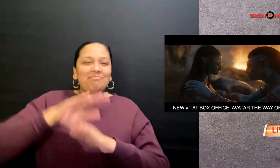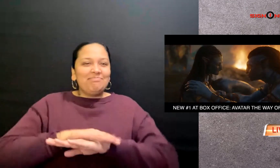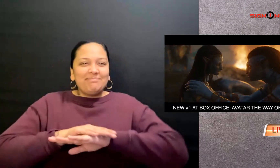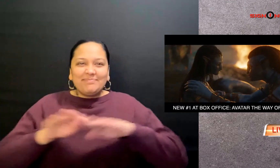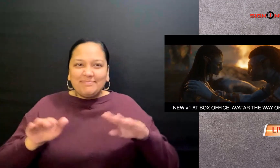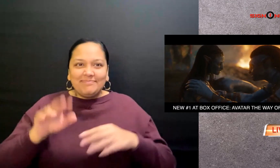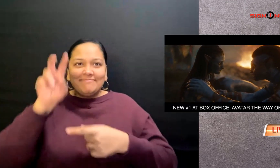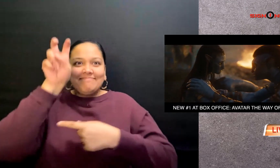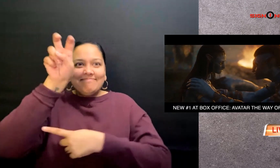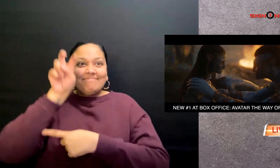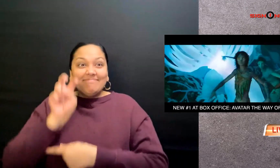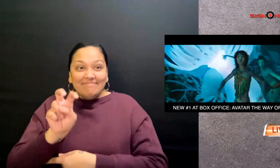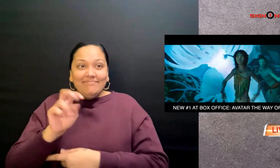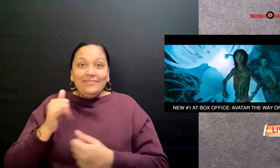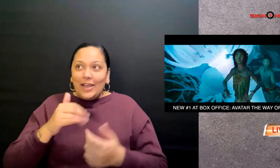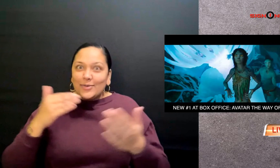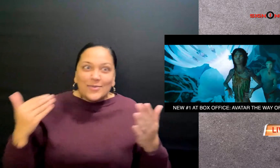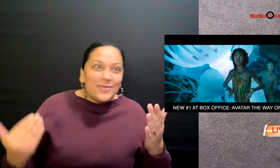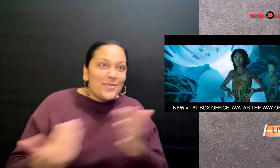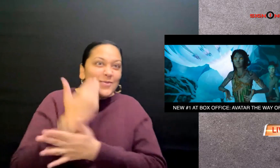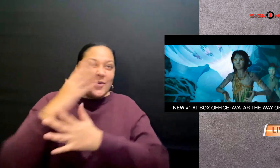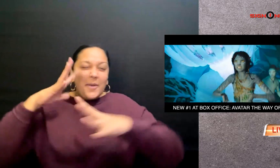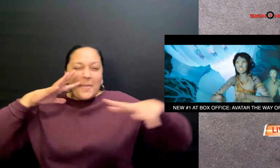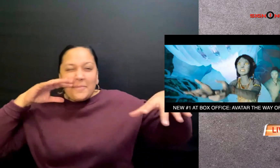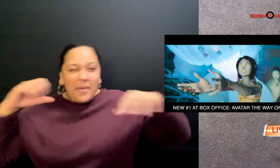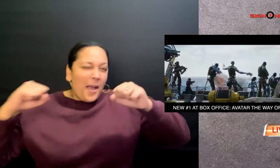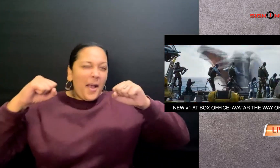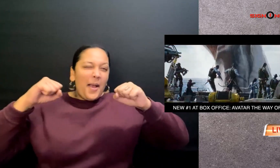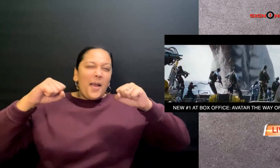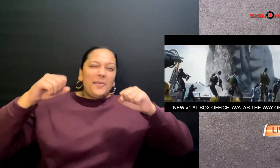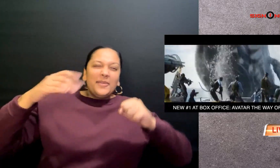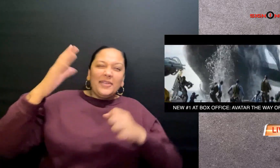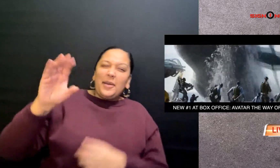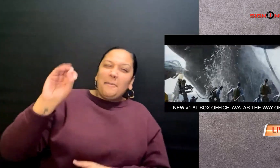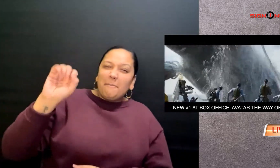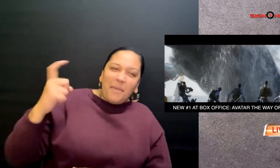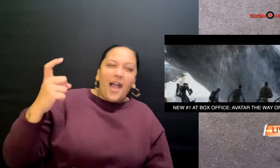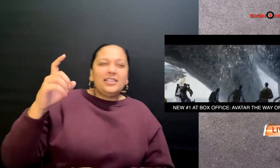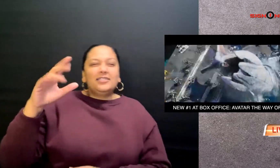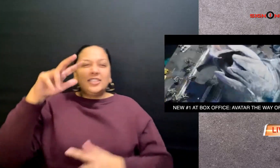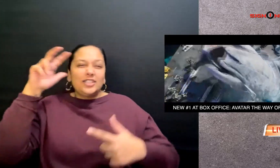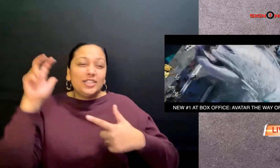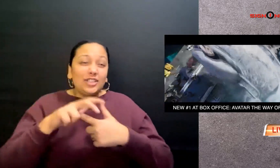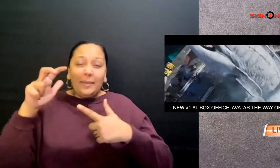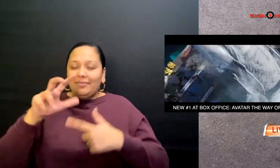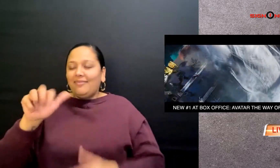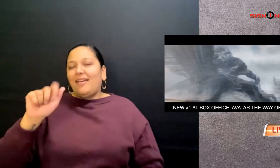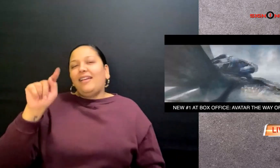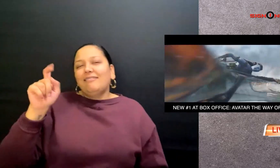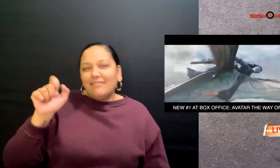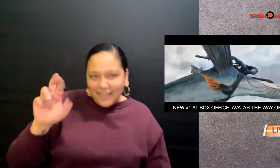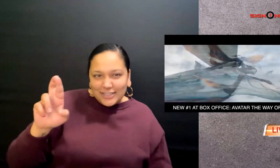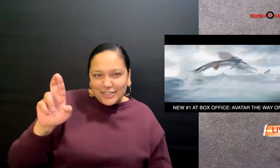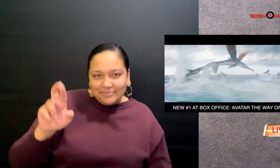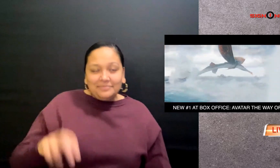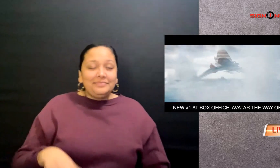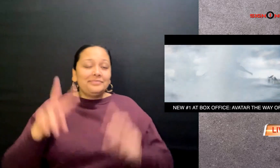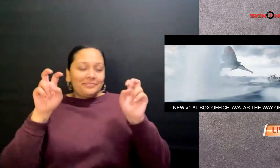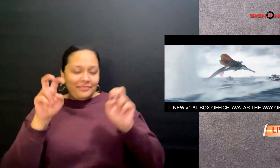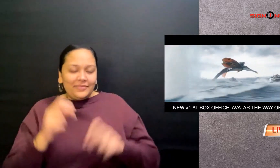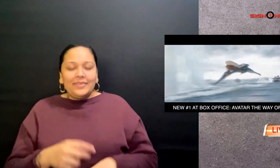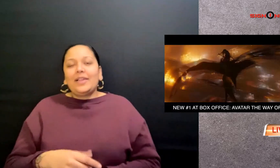at the top of the box office the new box office champ is avatar the way of water